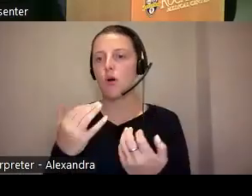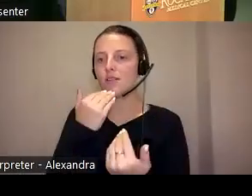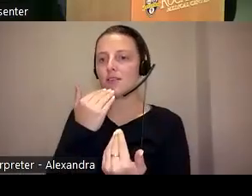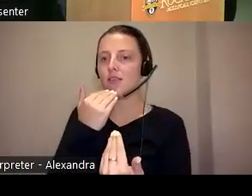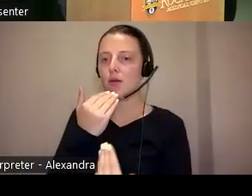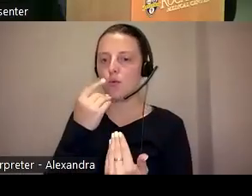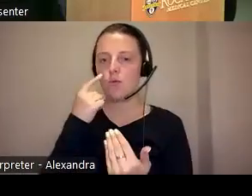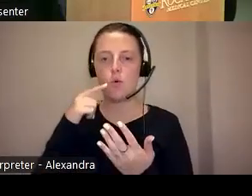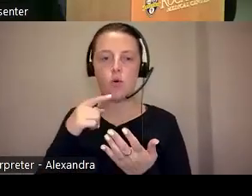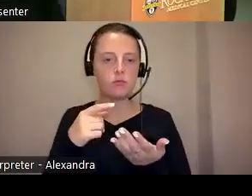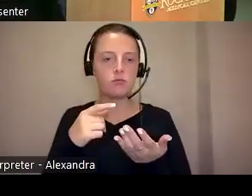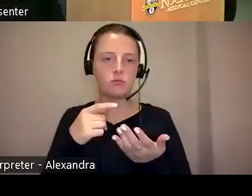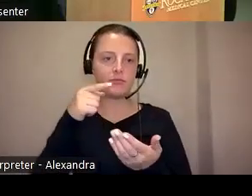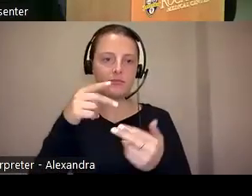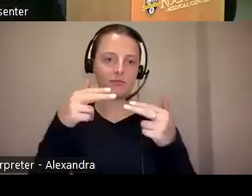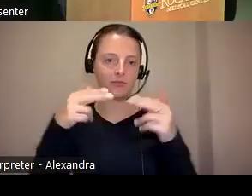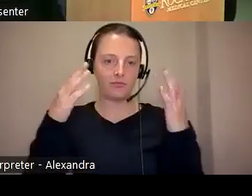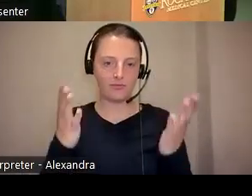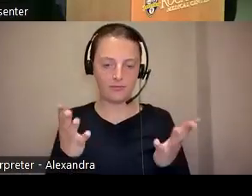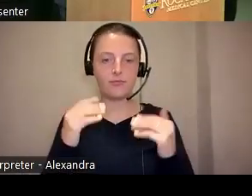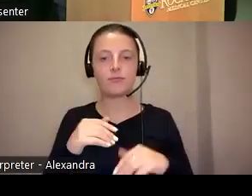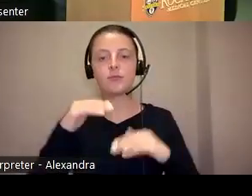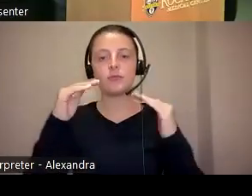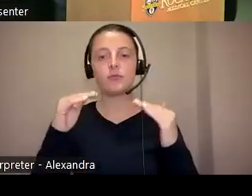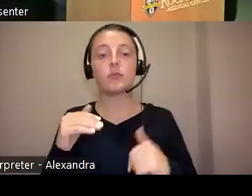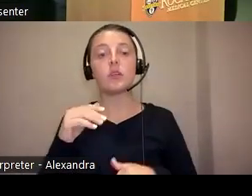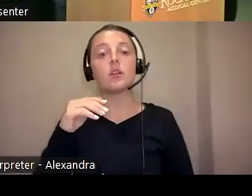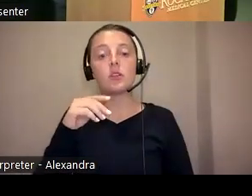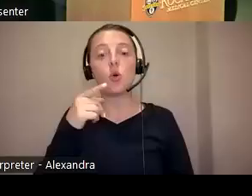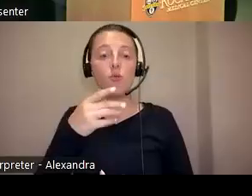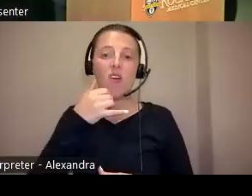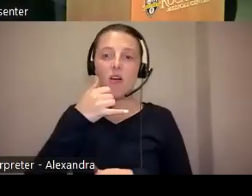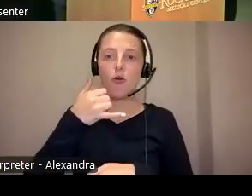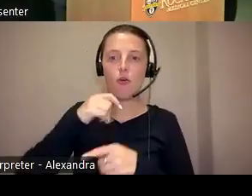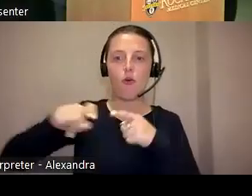line related to psychiatric emergencies for our community. The first one that eventually in the